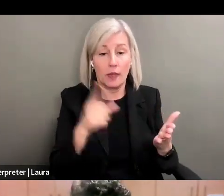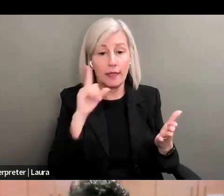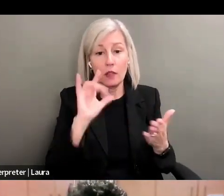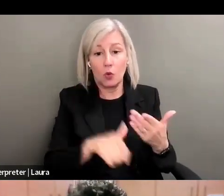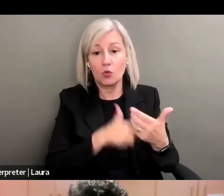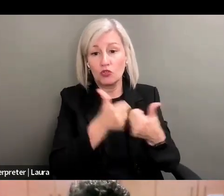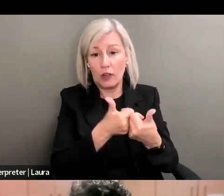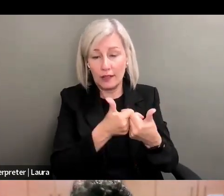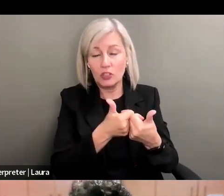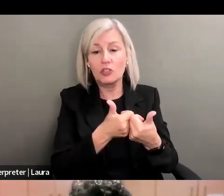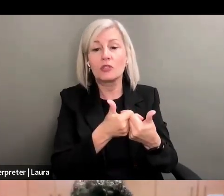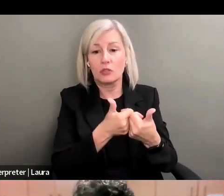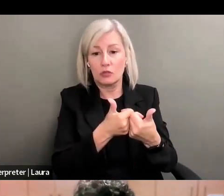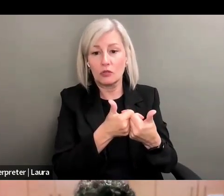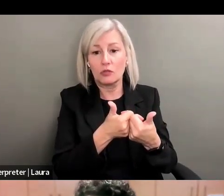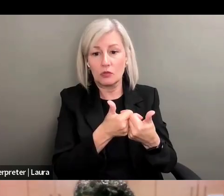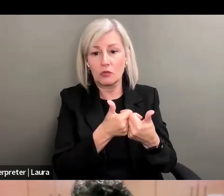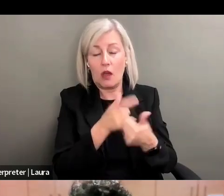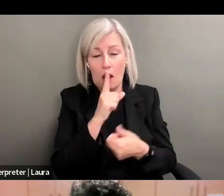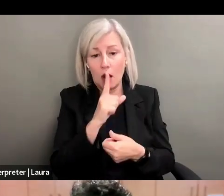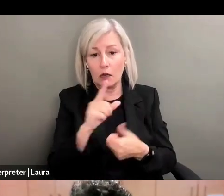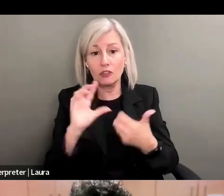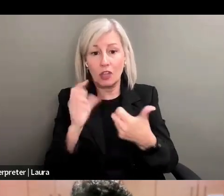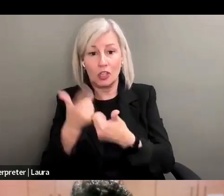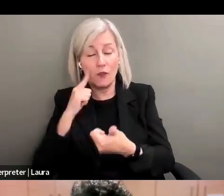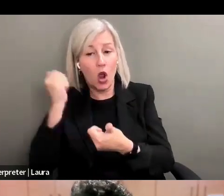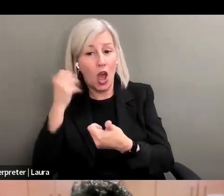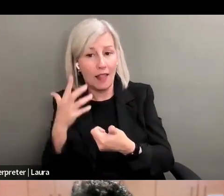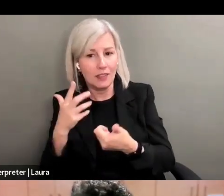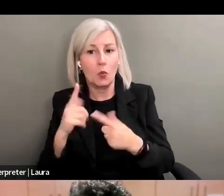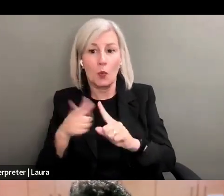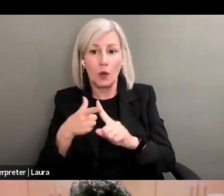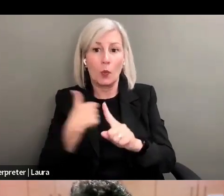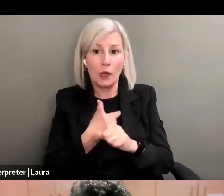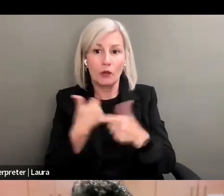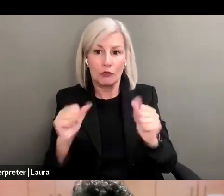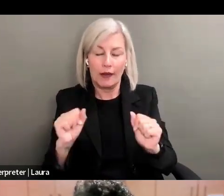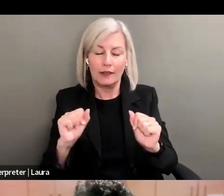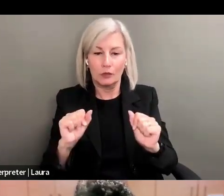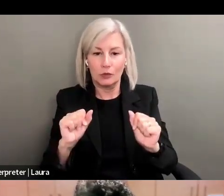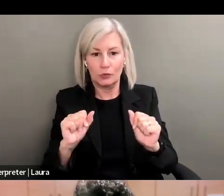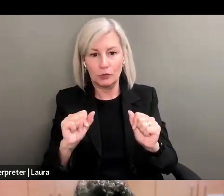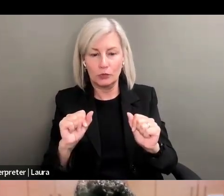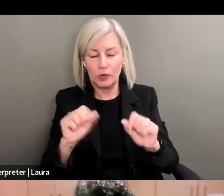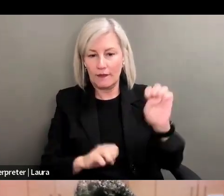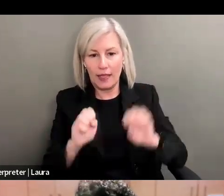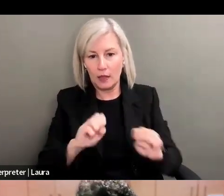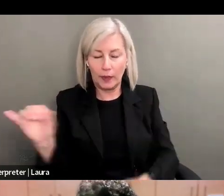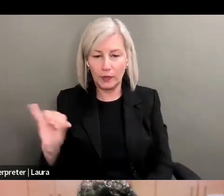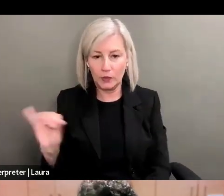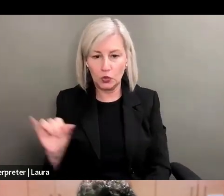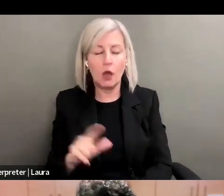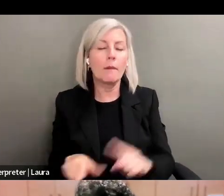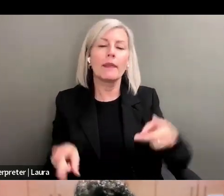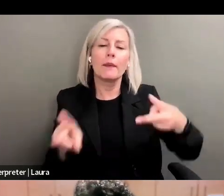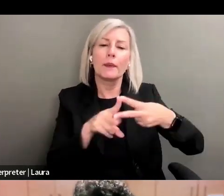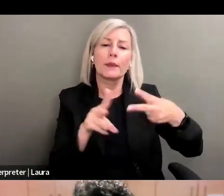definitely even challenging for audiologists when we're trying to functionally evaluate. But I think there's two things that you can do, you know, you can